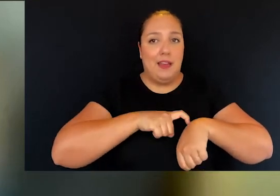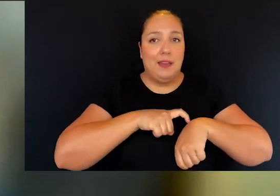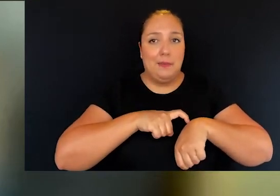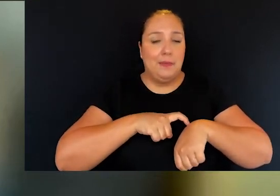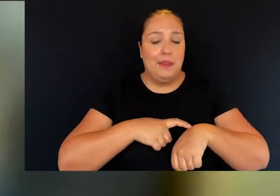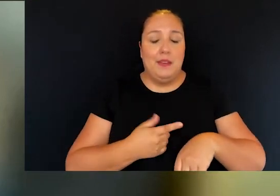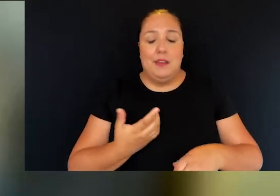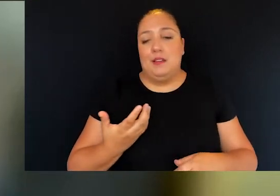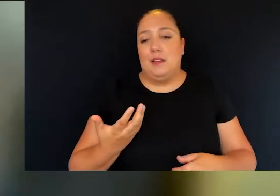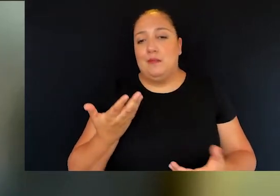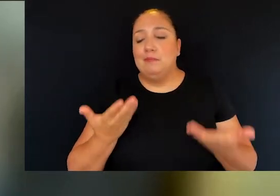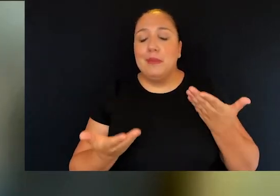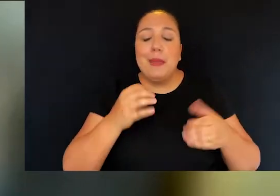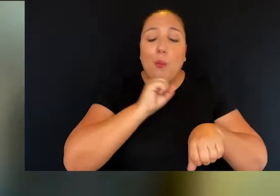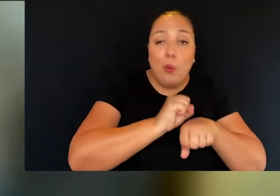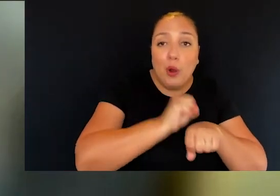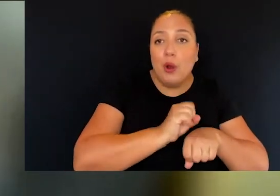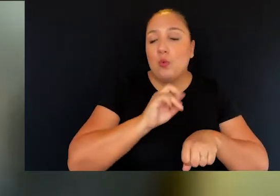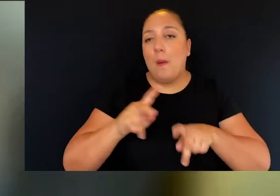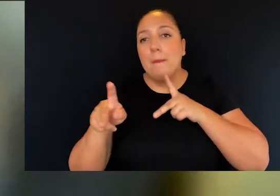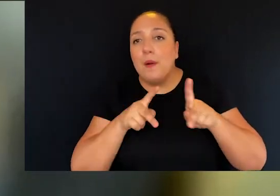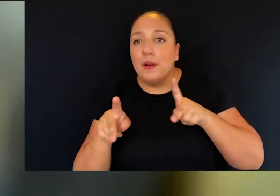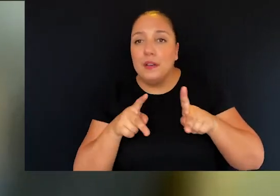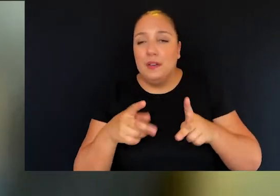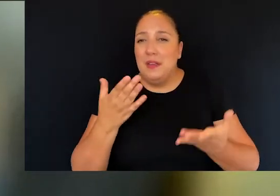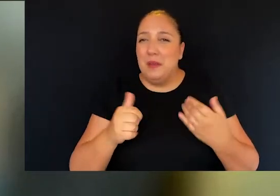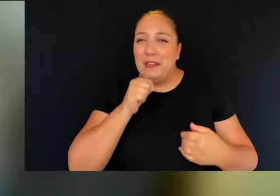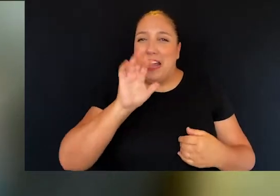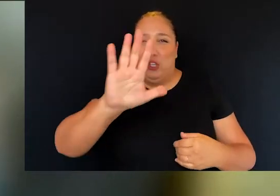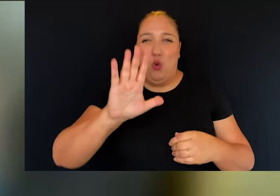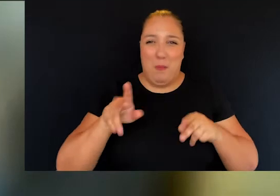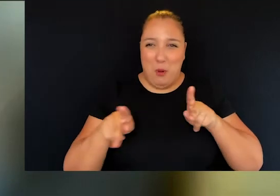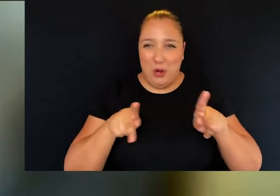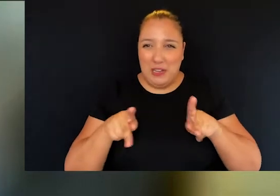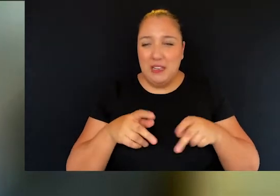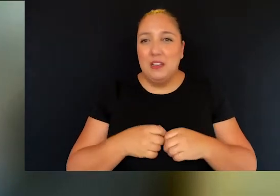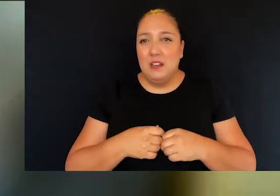You might have to read the room a little bit to really understand whether or not this is a good time